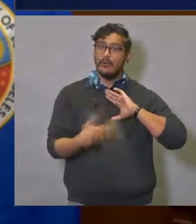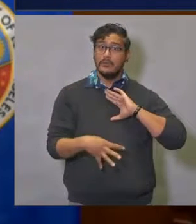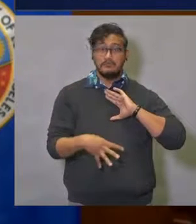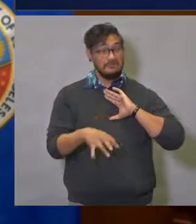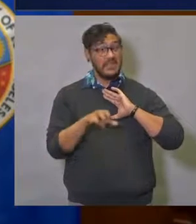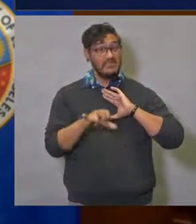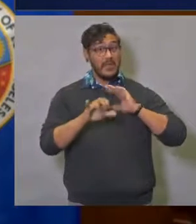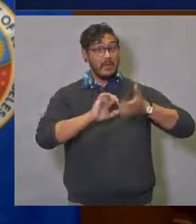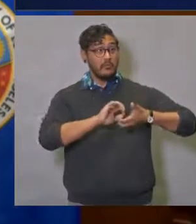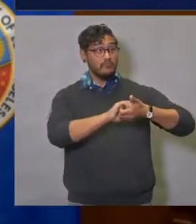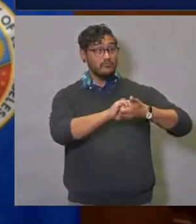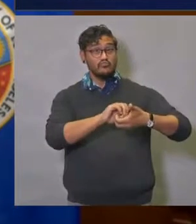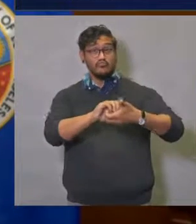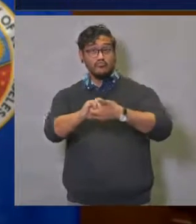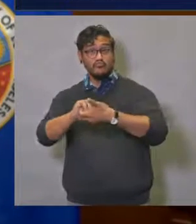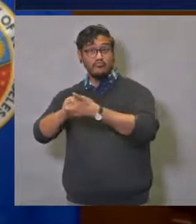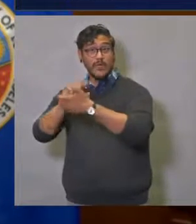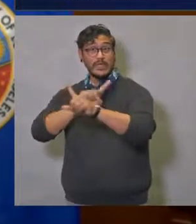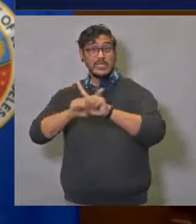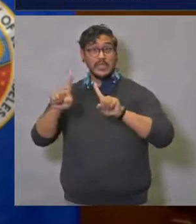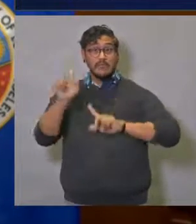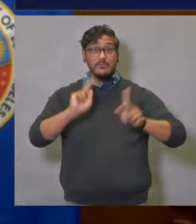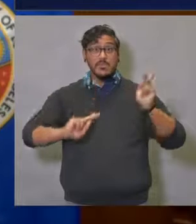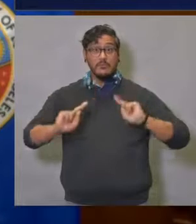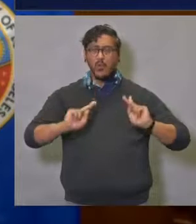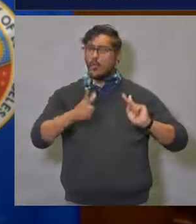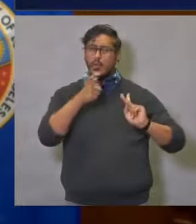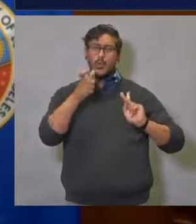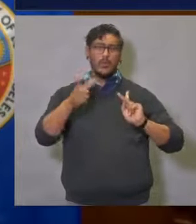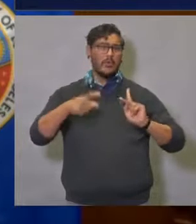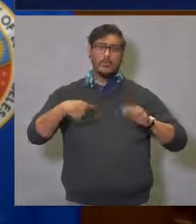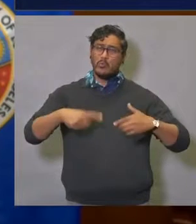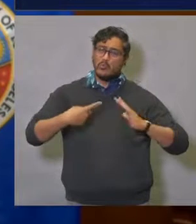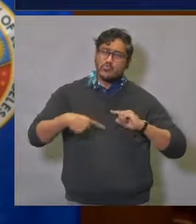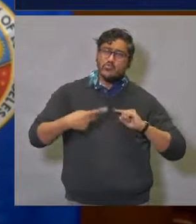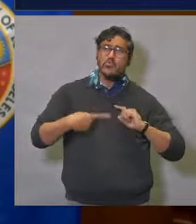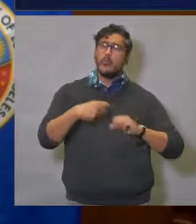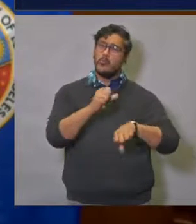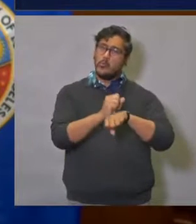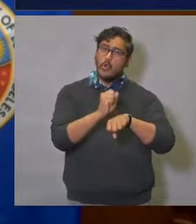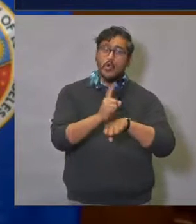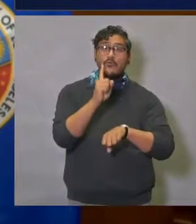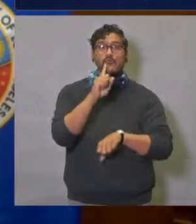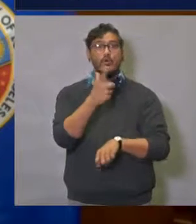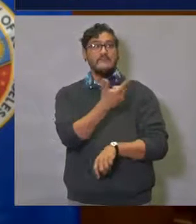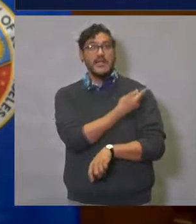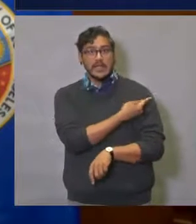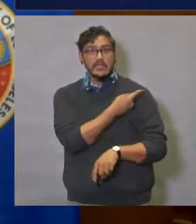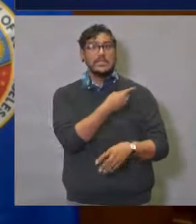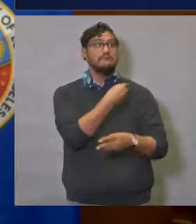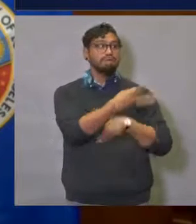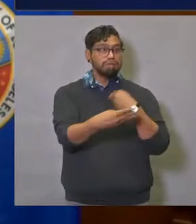IT'S DUE TO THE HEROIC EFFORTS OF OUR HEALTH DEPARTMENT AND COMMUNITY HEALTH PARTNERS, WHO